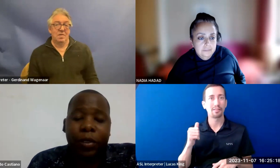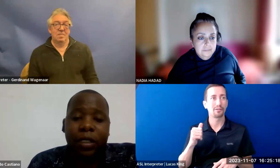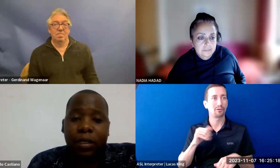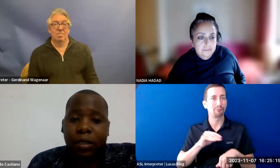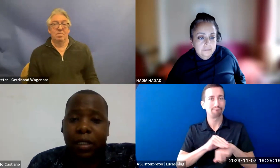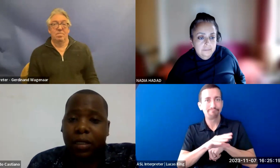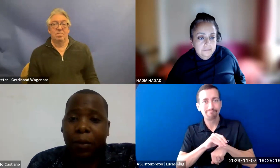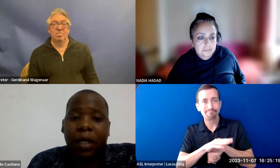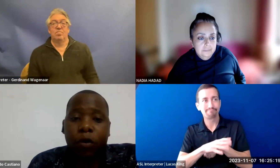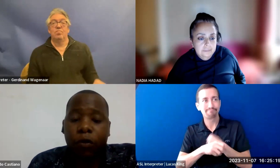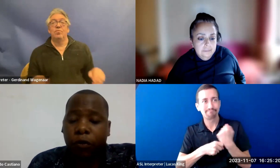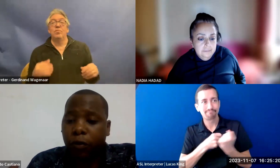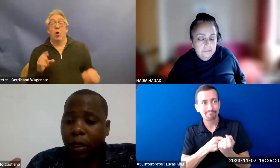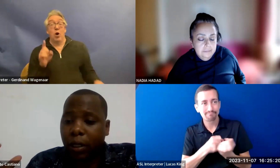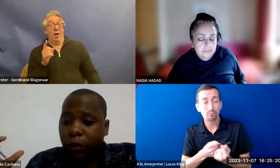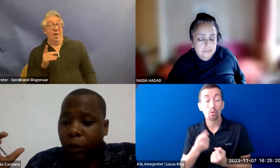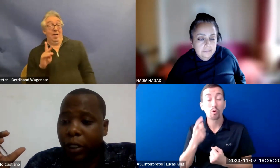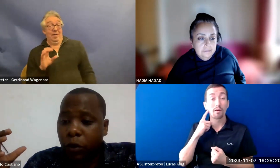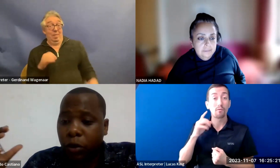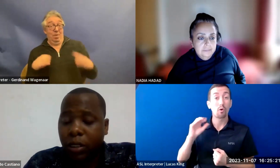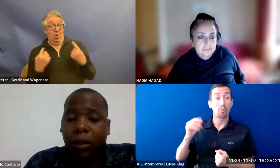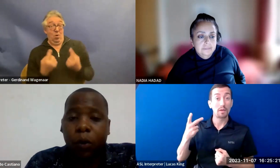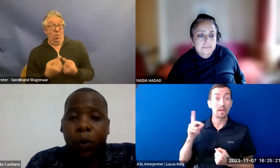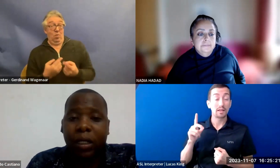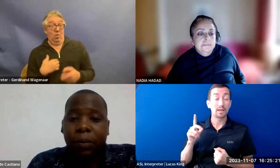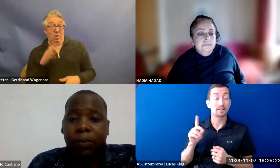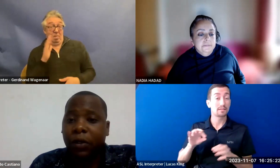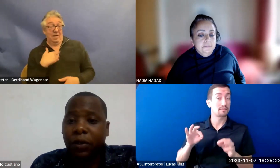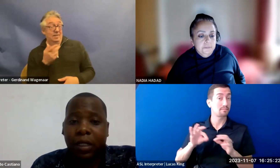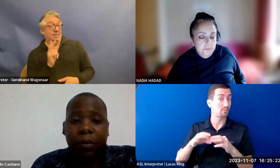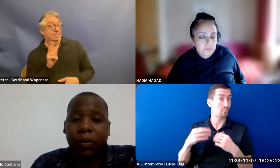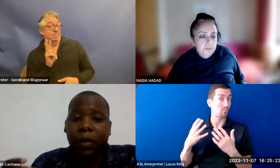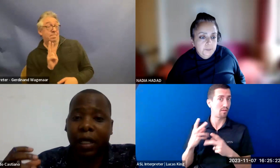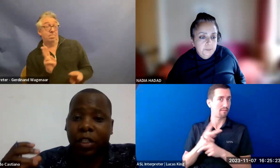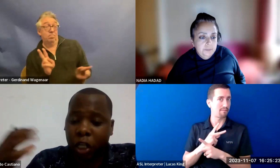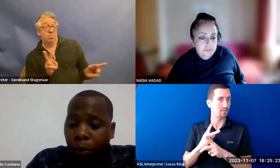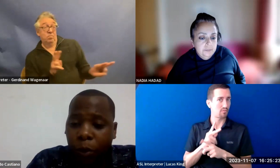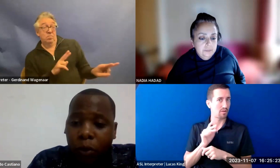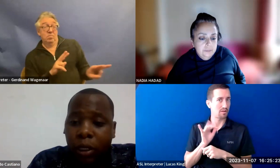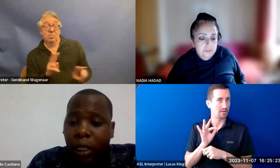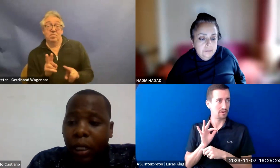For OPD's it's a matter of trying to see whether there is a champion